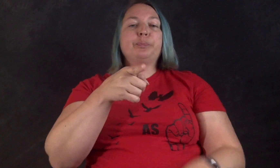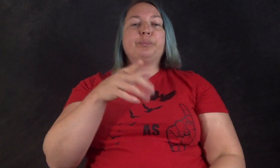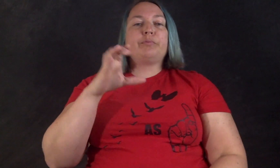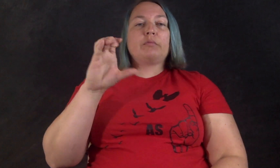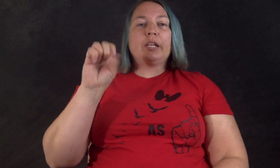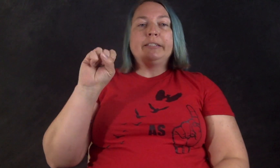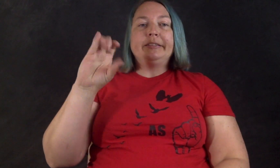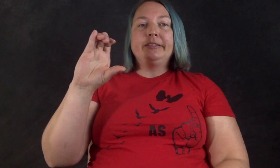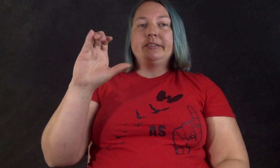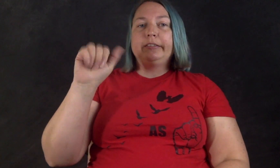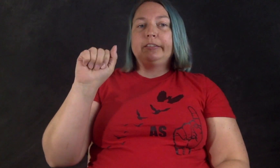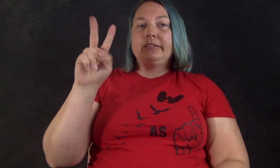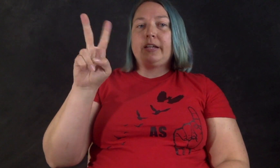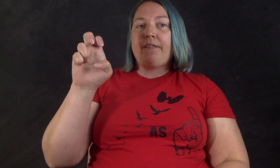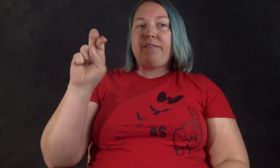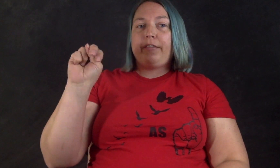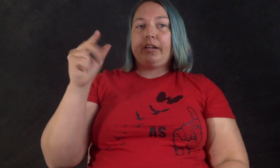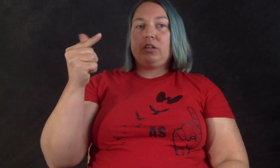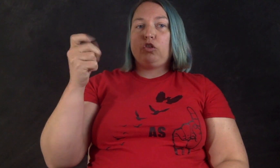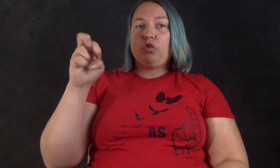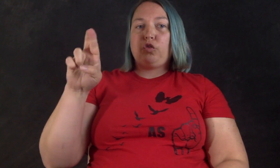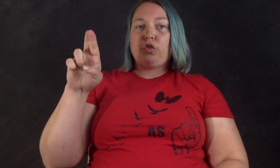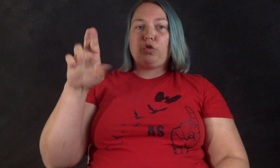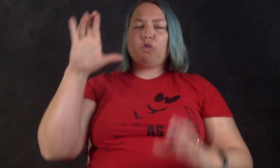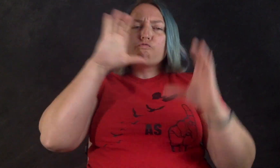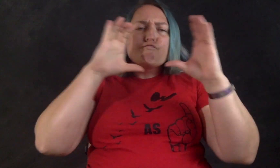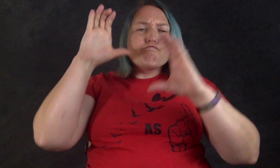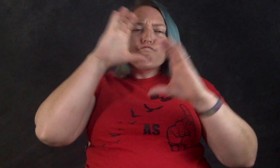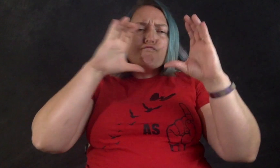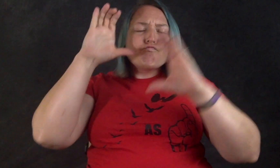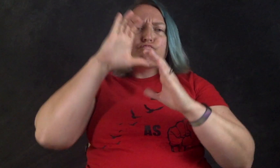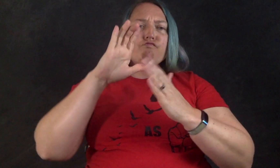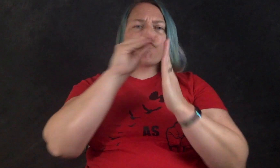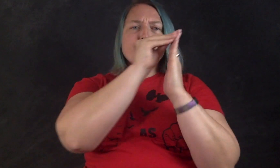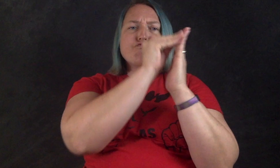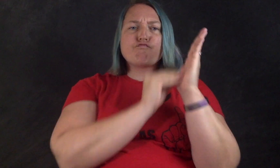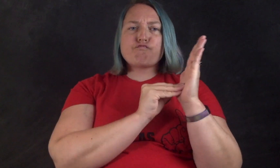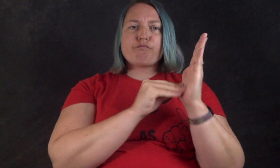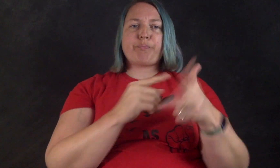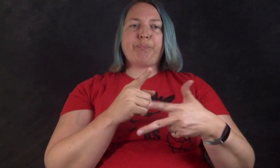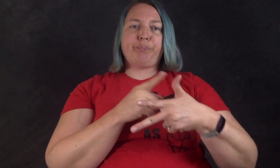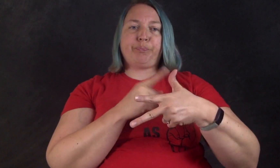Scavenger Hunt worksheet